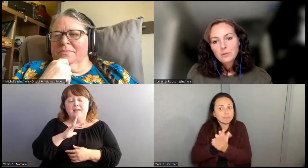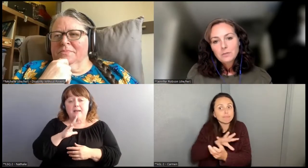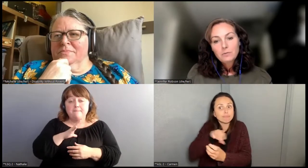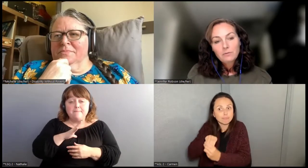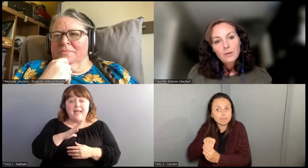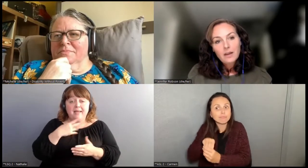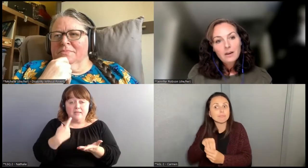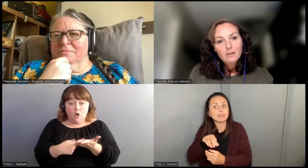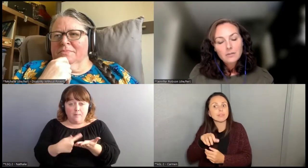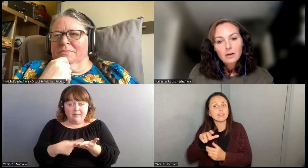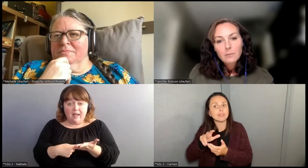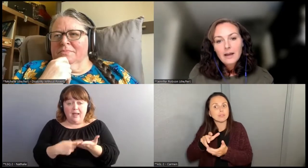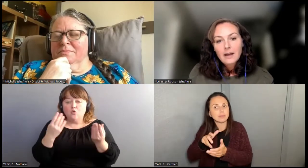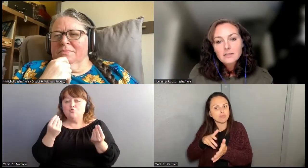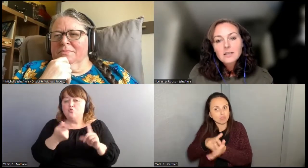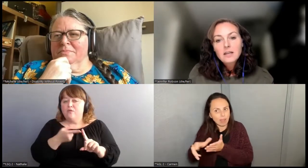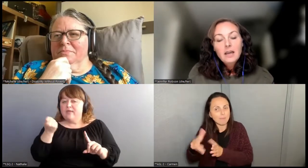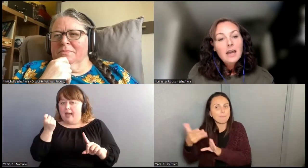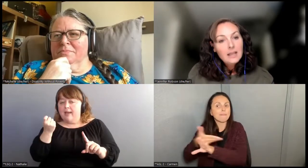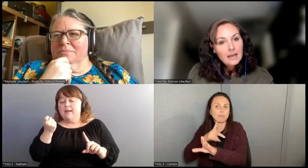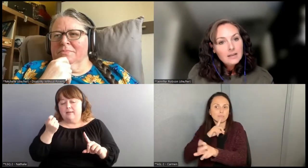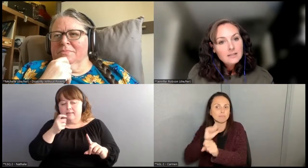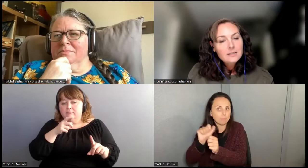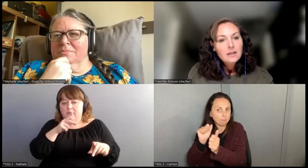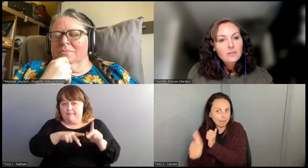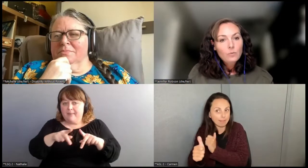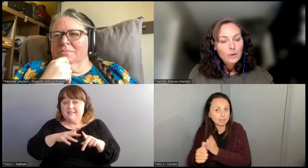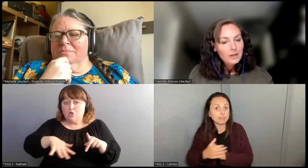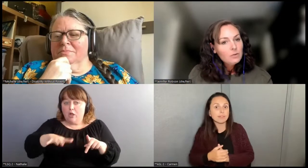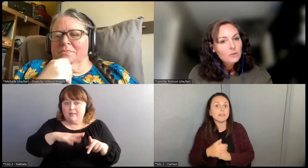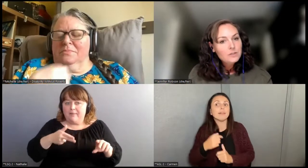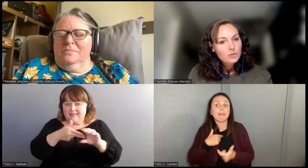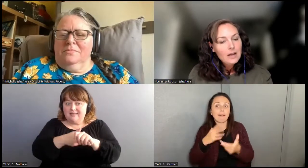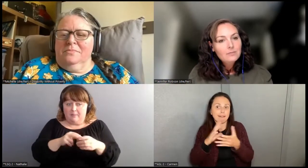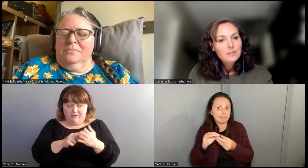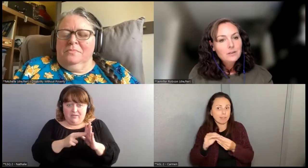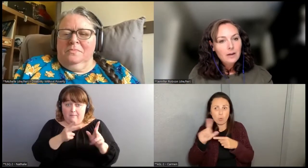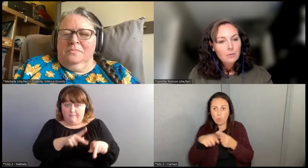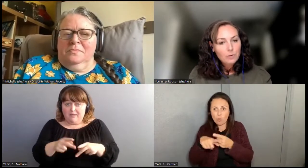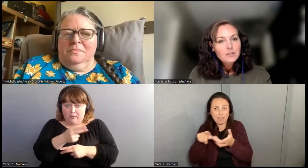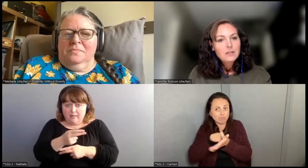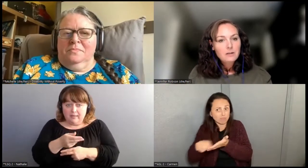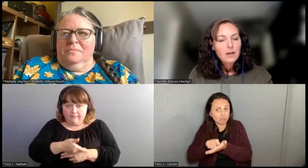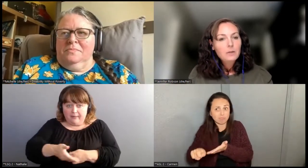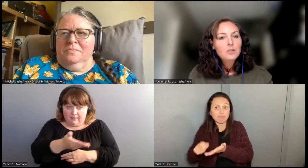THEY ARE PASSED. AGAIN, AS I SAID, EVEN ONCE THEY ARE DRAFTED THEY ARE PRINTED AND PUBLISHED,